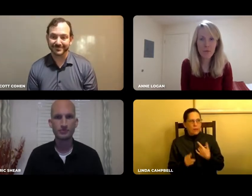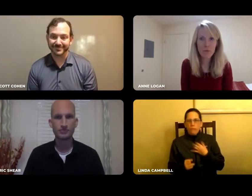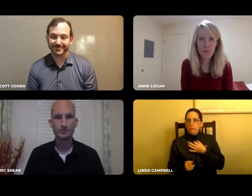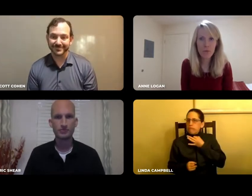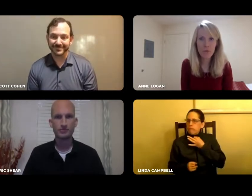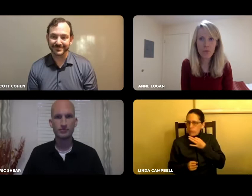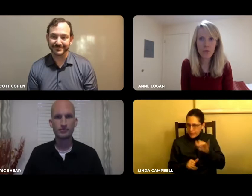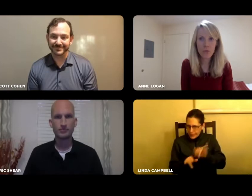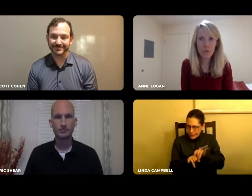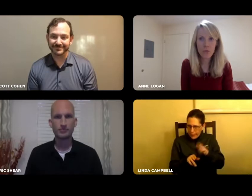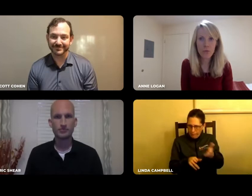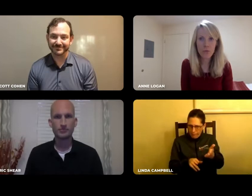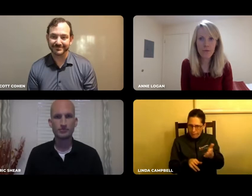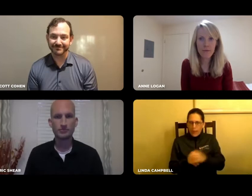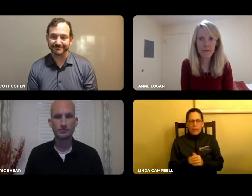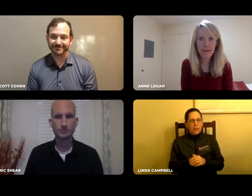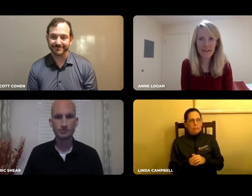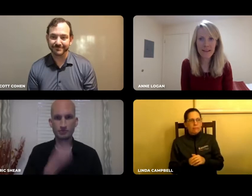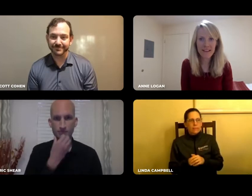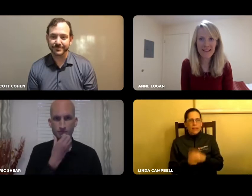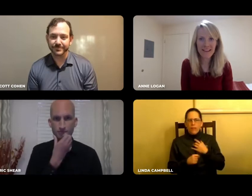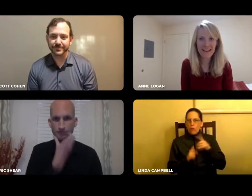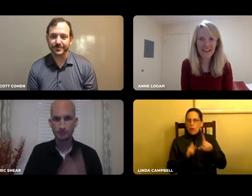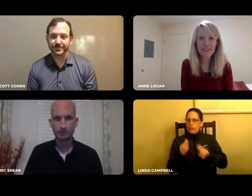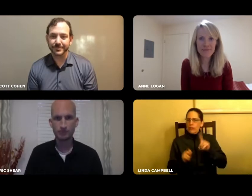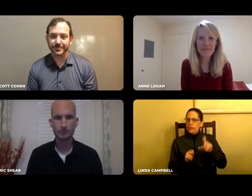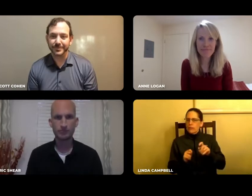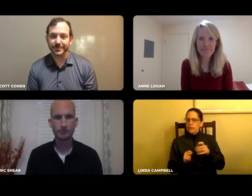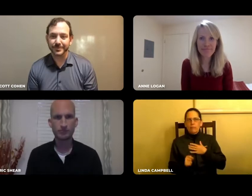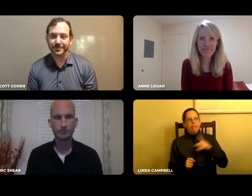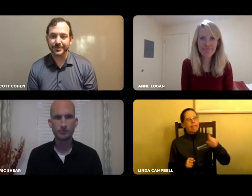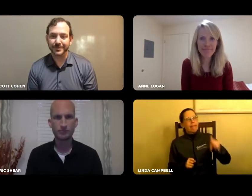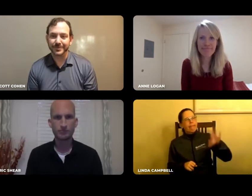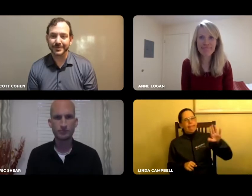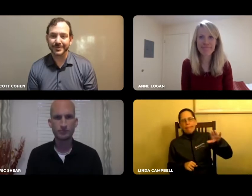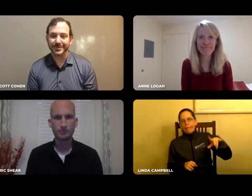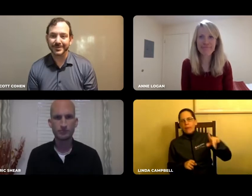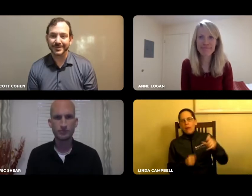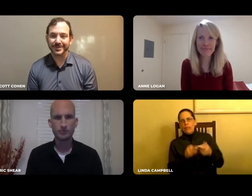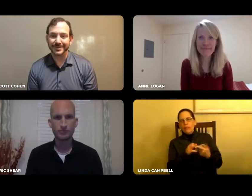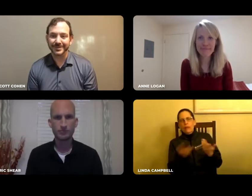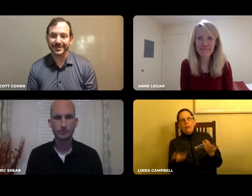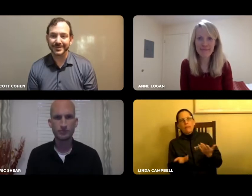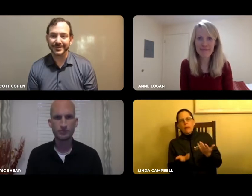Also, curiosity is important. I asked a lot questions.